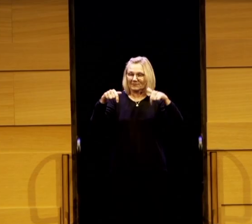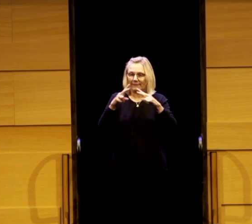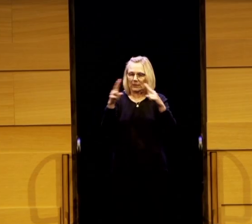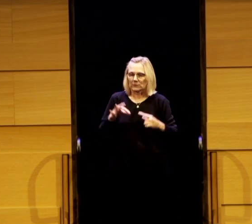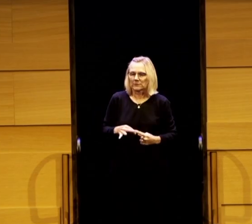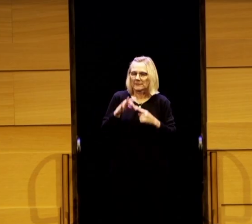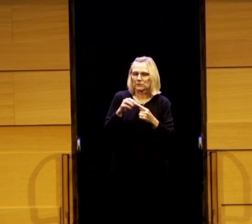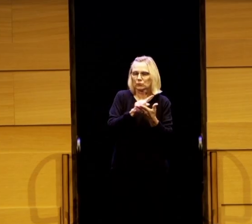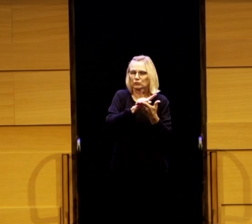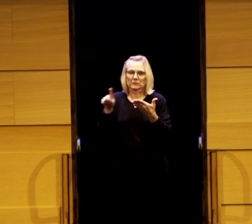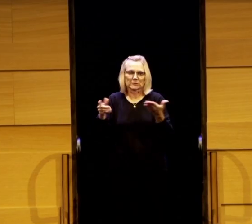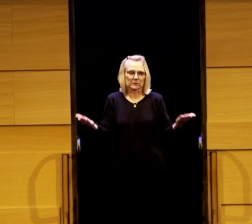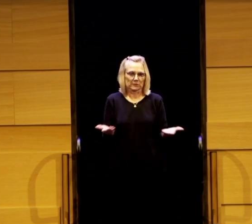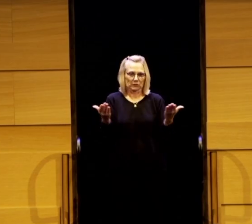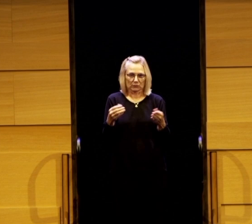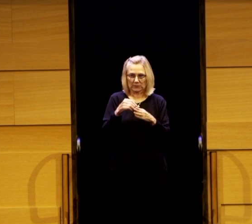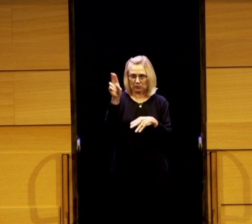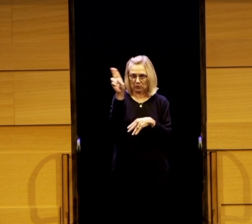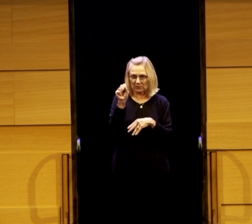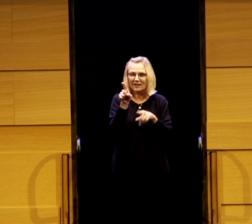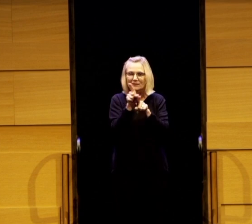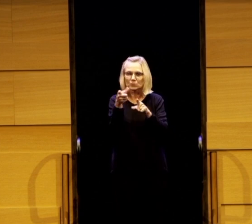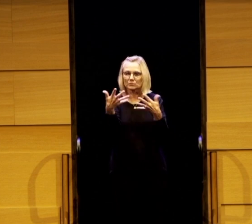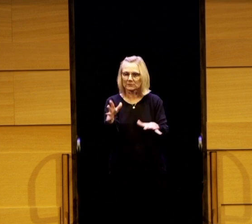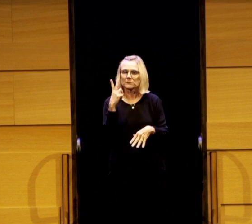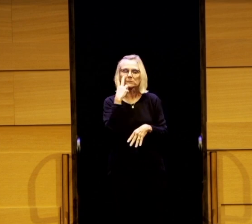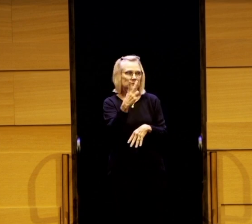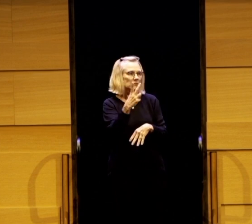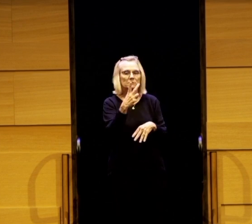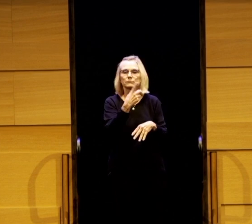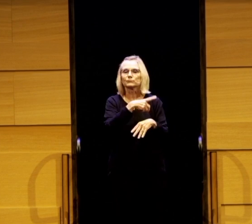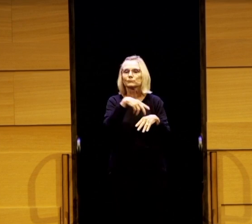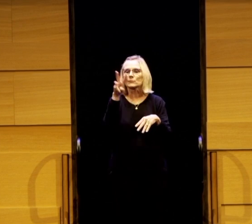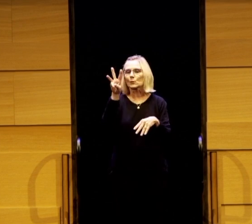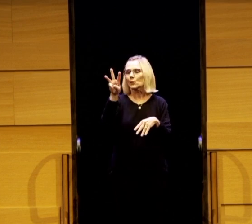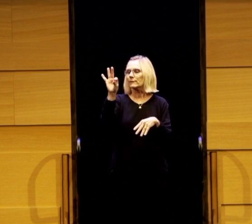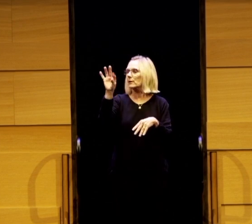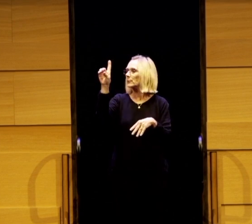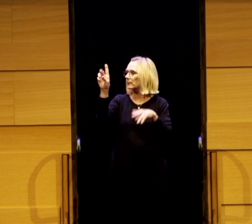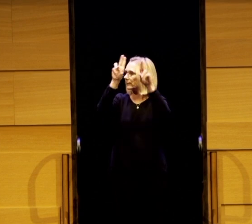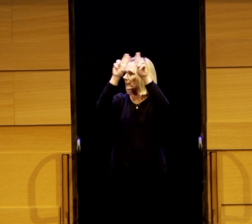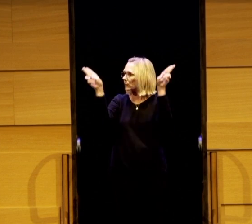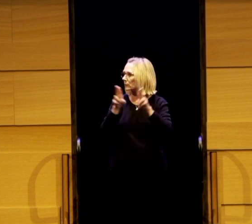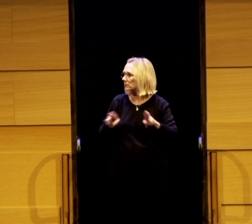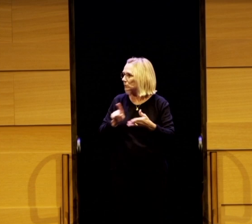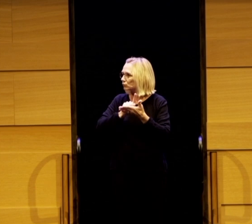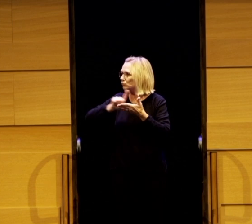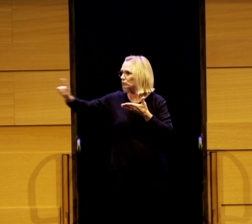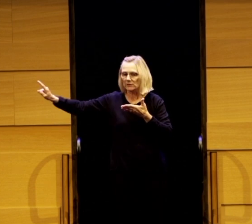This is a very important week here in the United States, as you can see from the WFD International Week video.